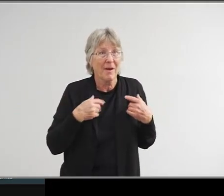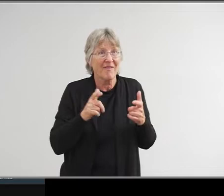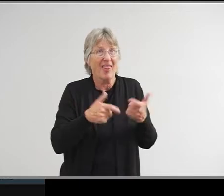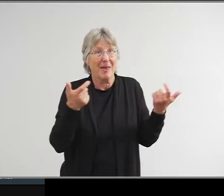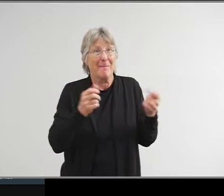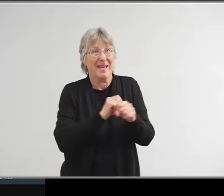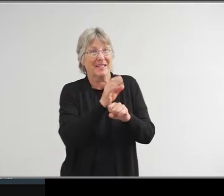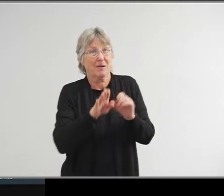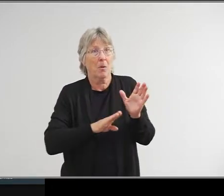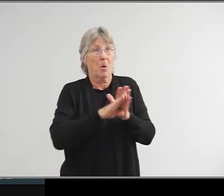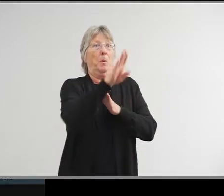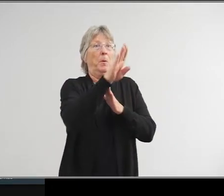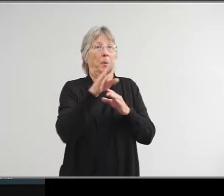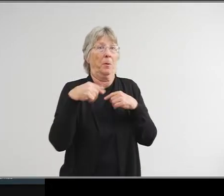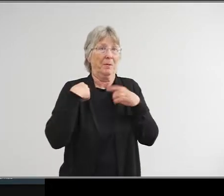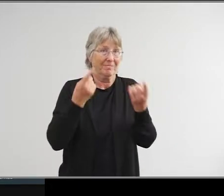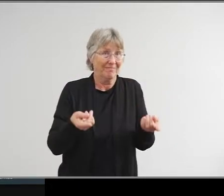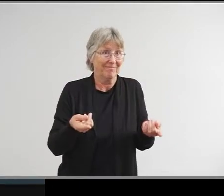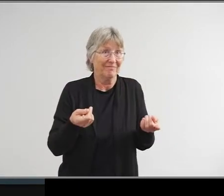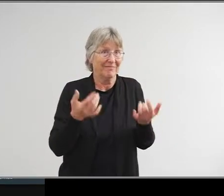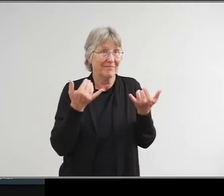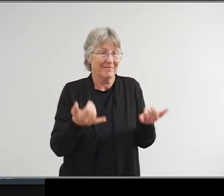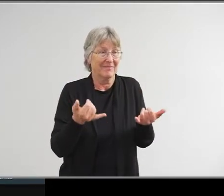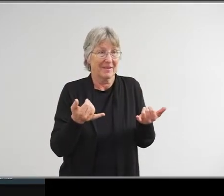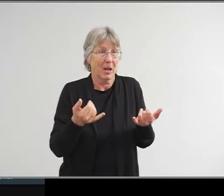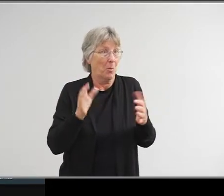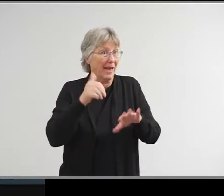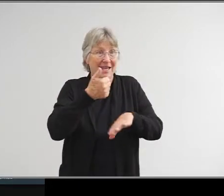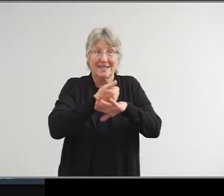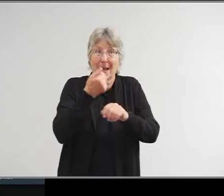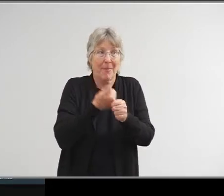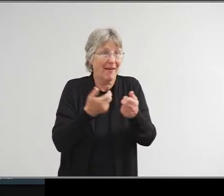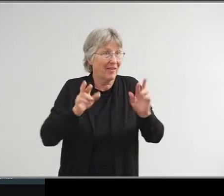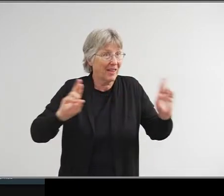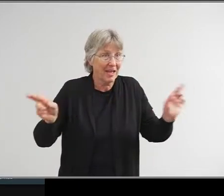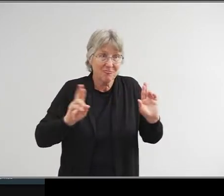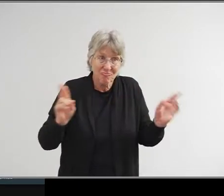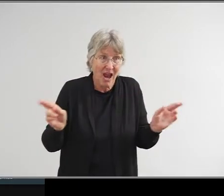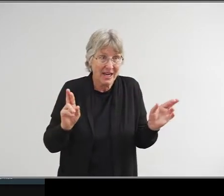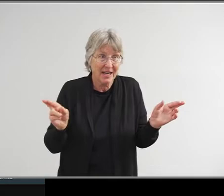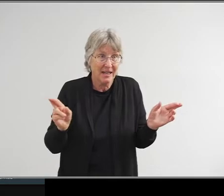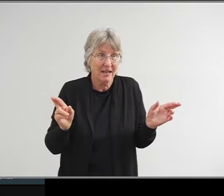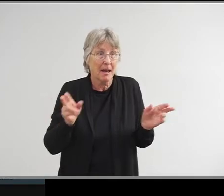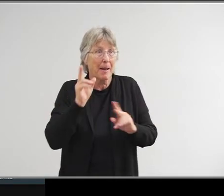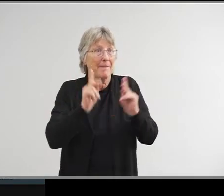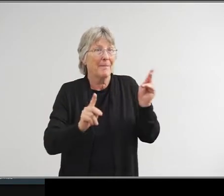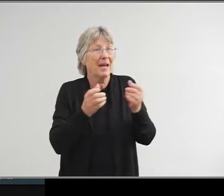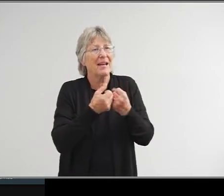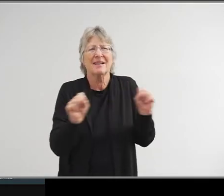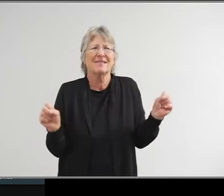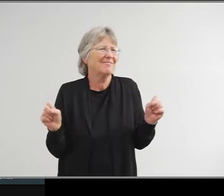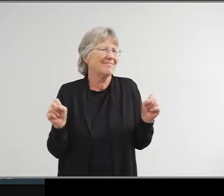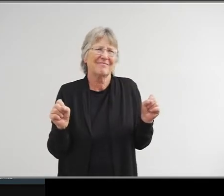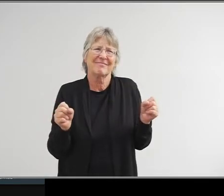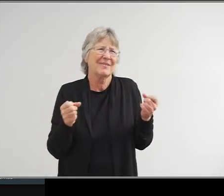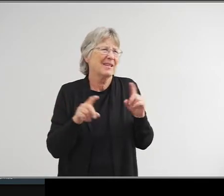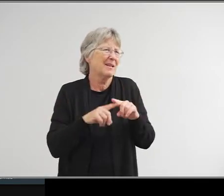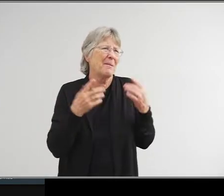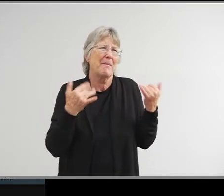And we can have everything in place to assure and ensure people see these but there's still a lot of fear,